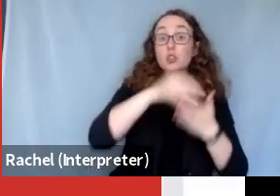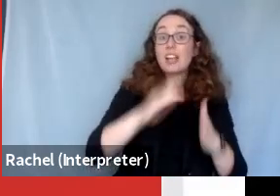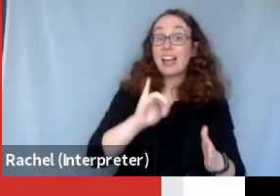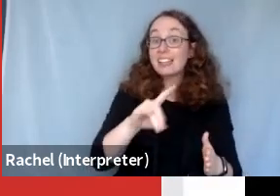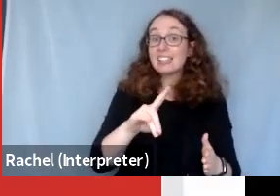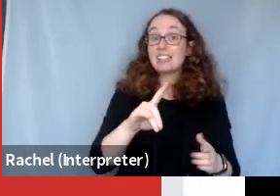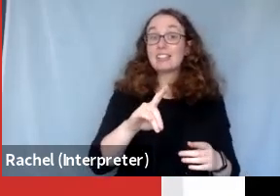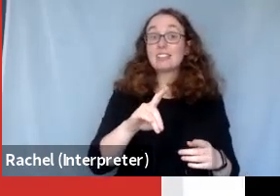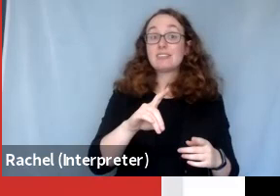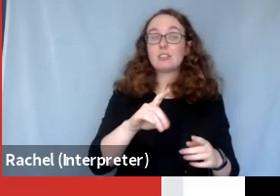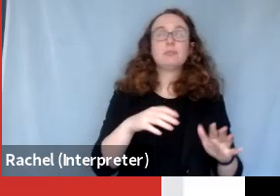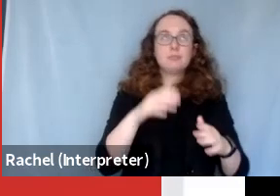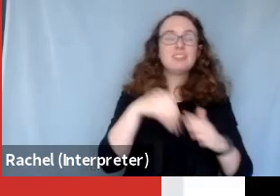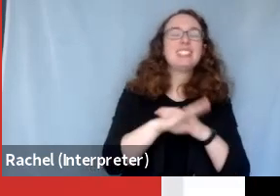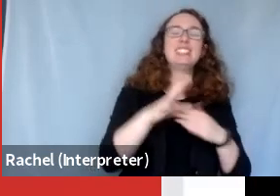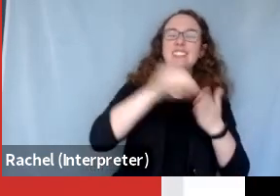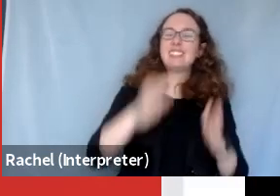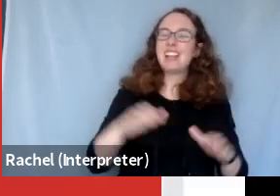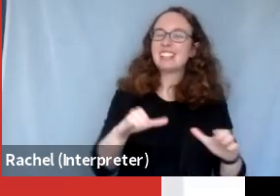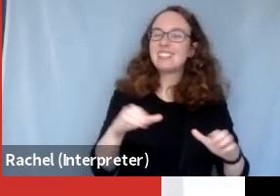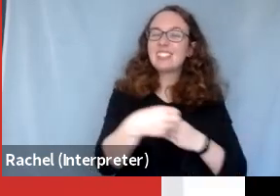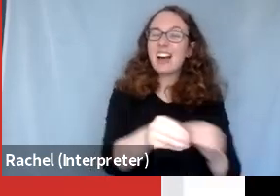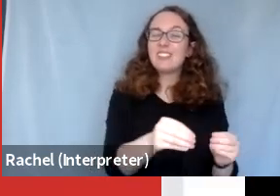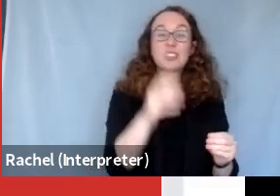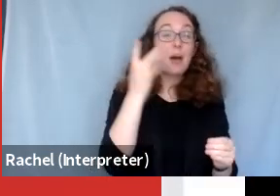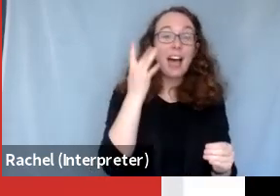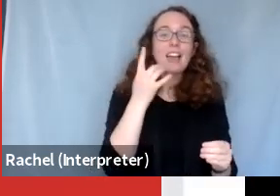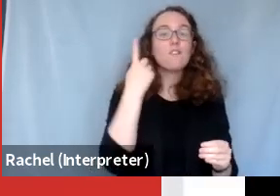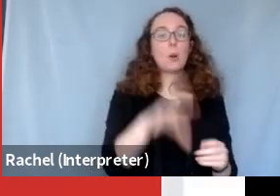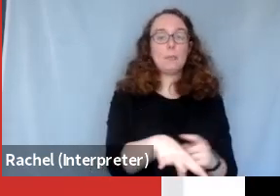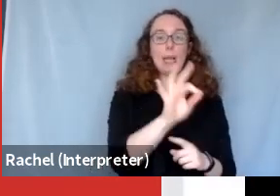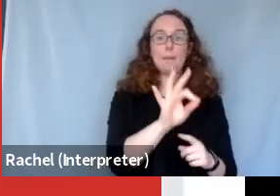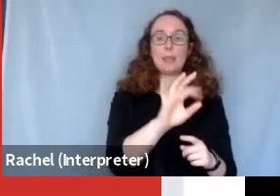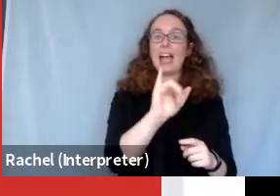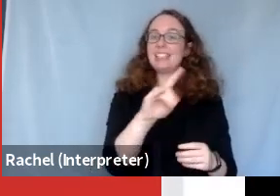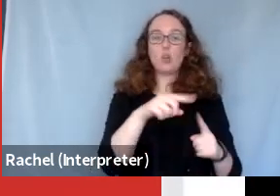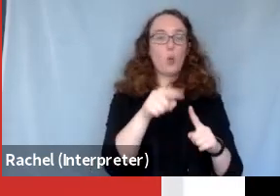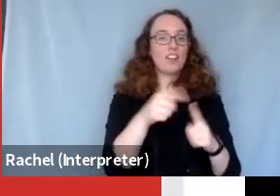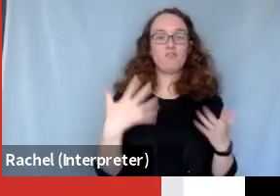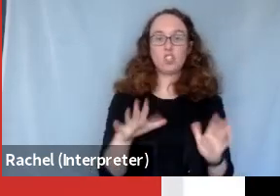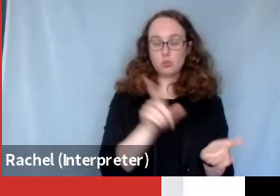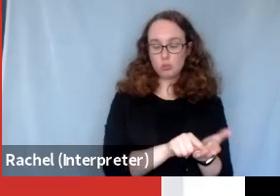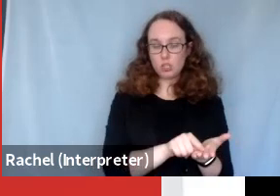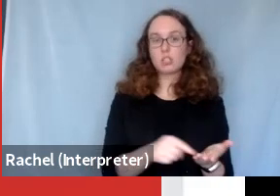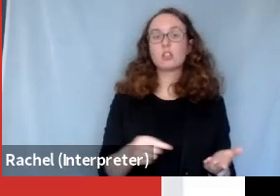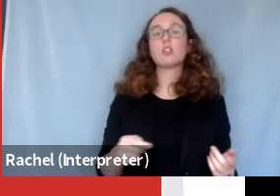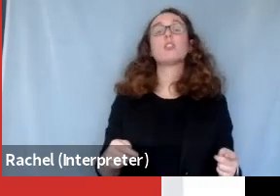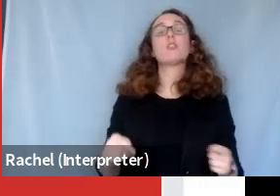So if you guys are interested, in the chat, studentactivities@fresnocitycollege.edu that's where you guys will